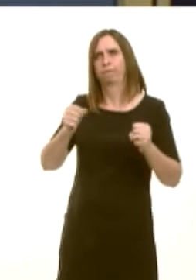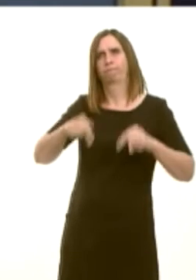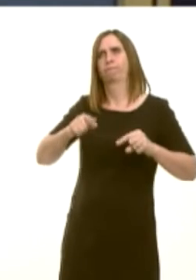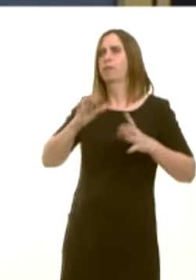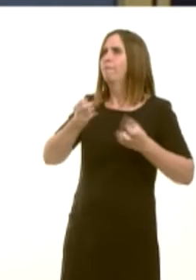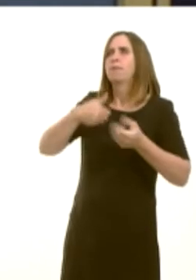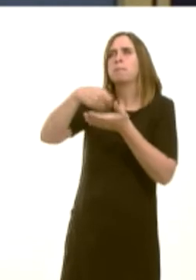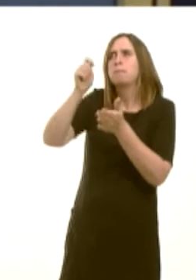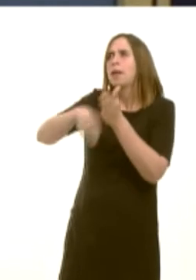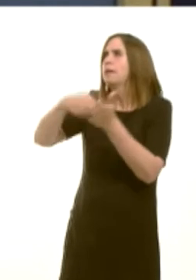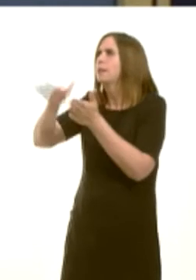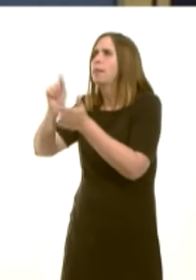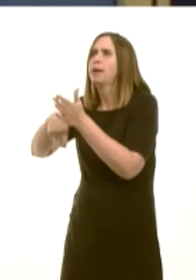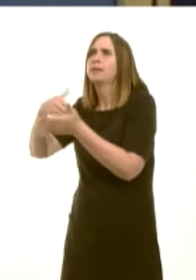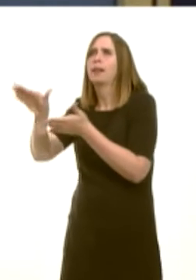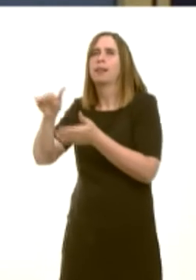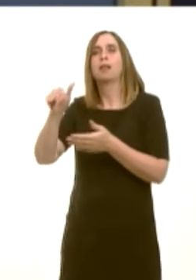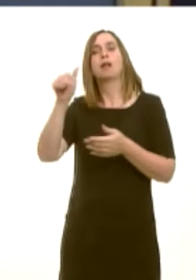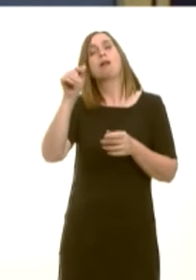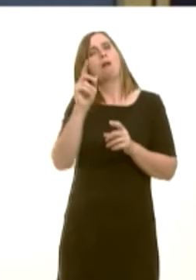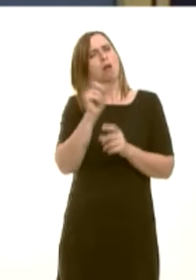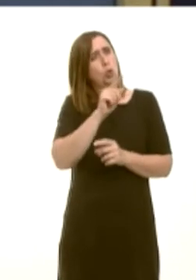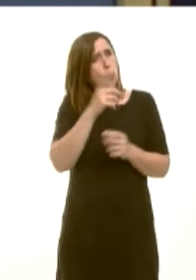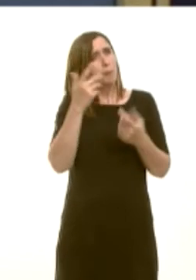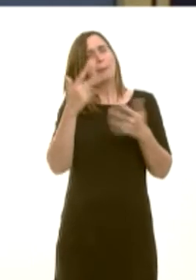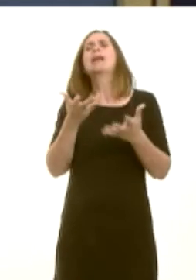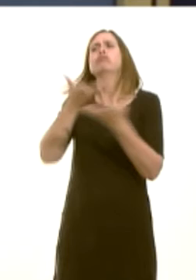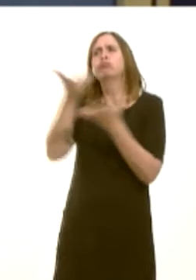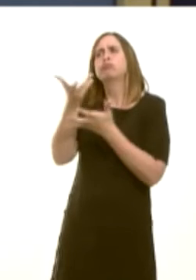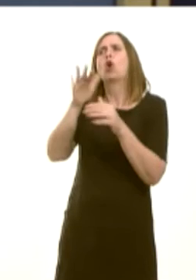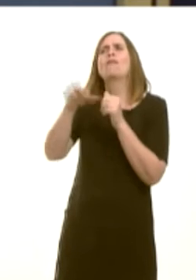approach to EU referendum issues, what discussions are the Welsh Government going to have with